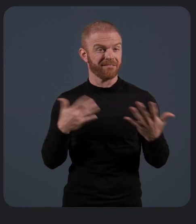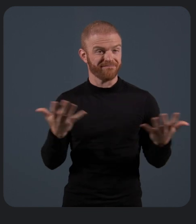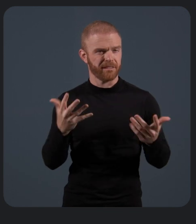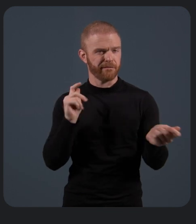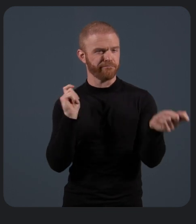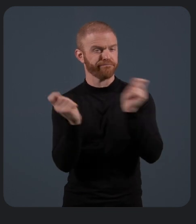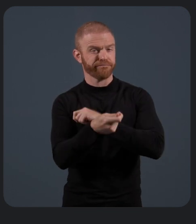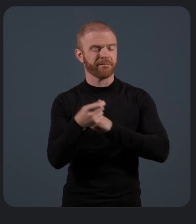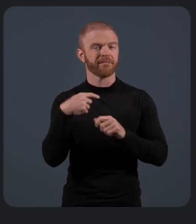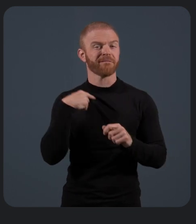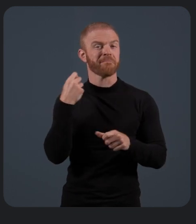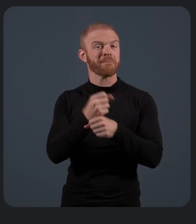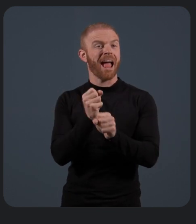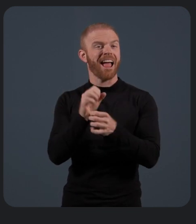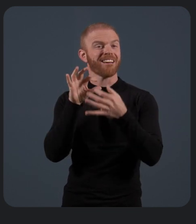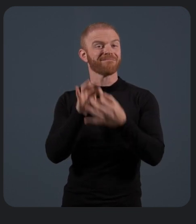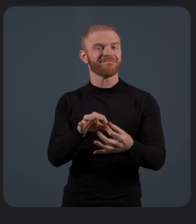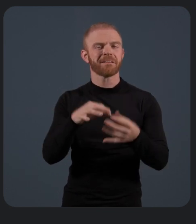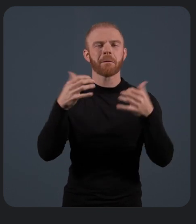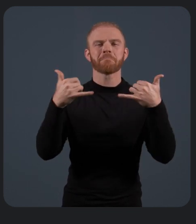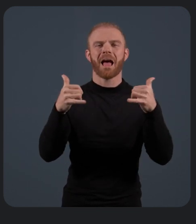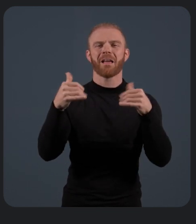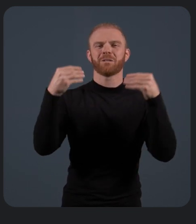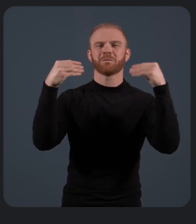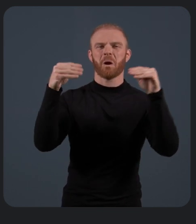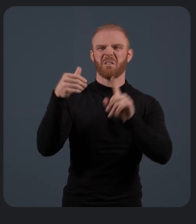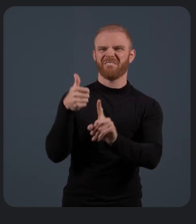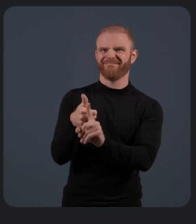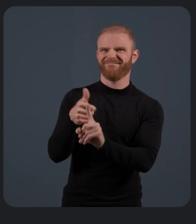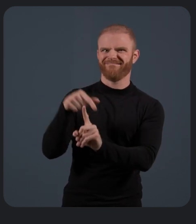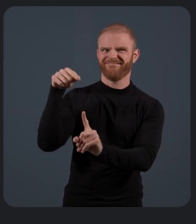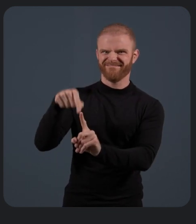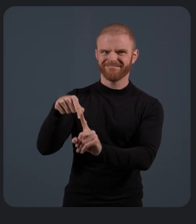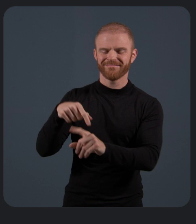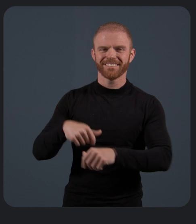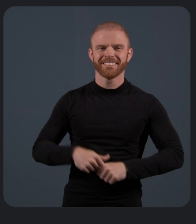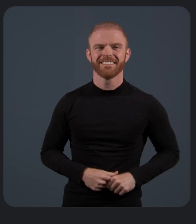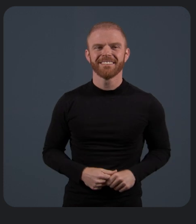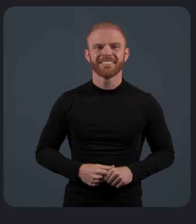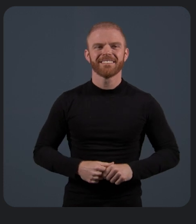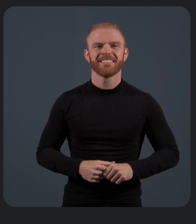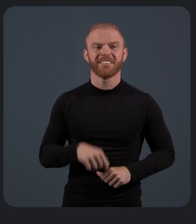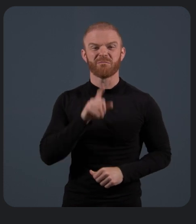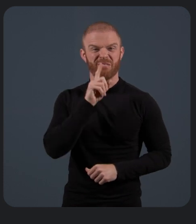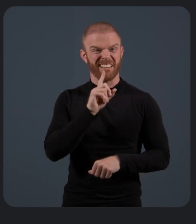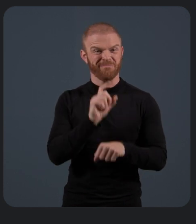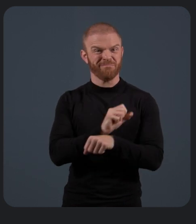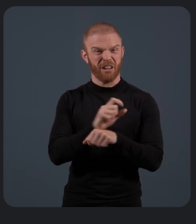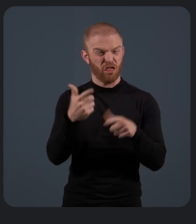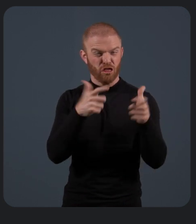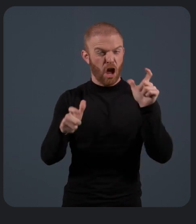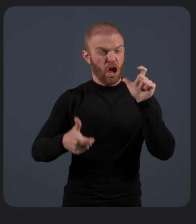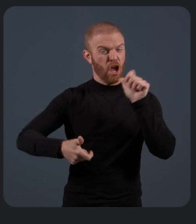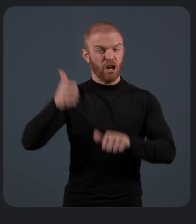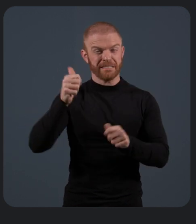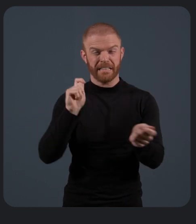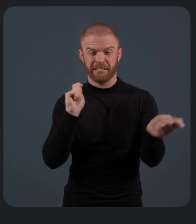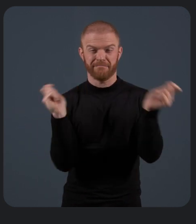and I'm certainly excited about-- are the changes that we're making to the Play Store itself. In fact, these are the largest set of updates